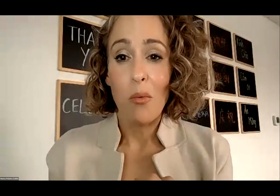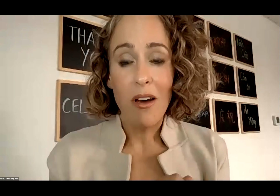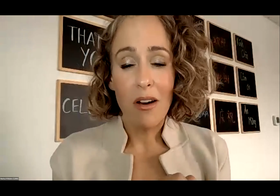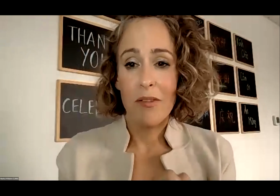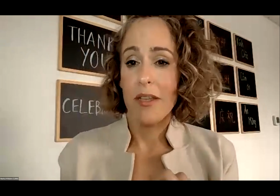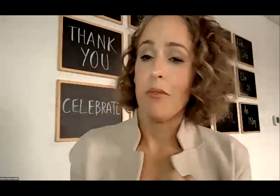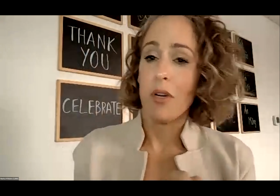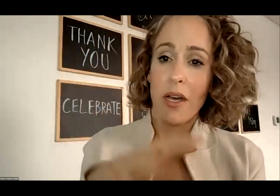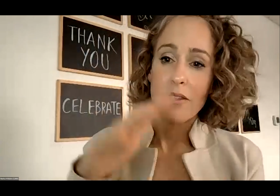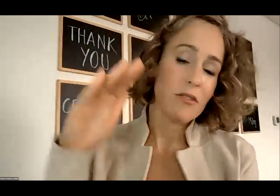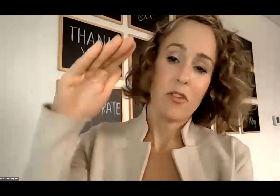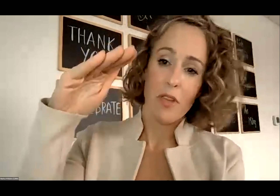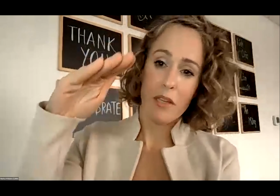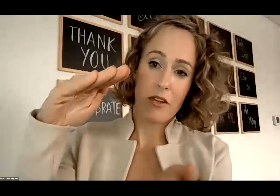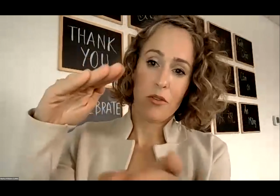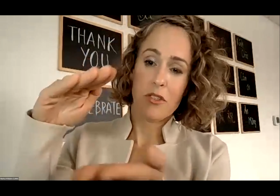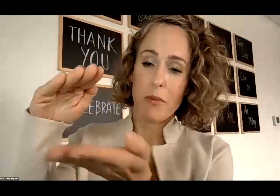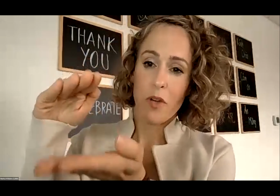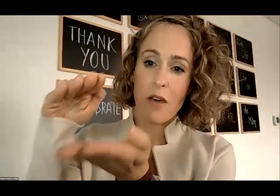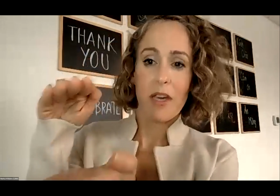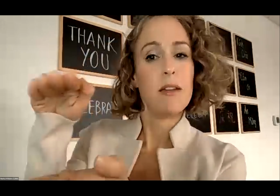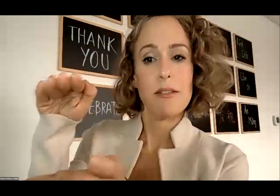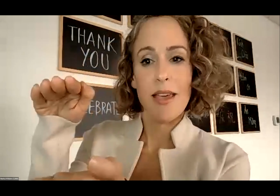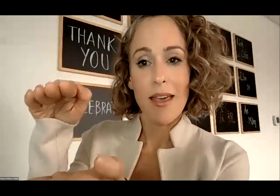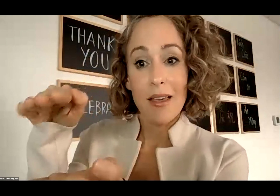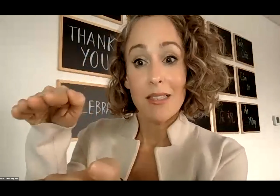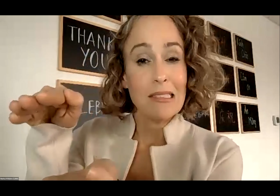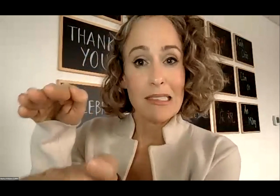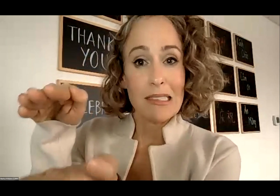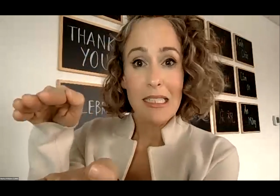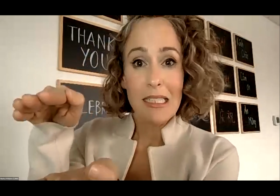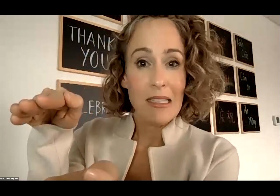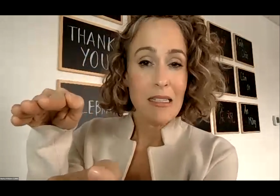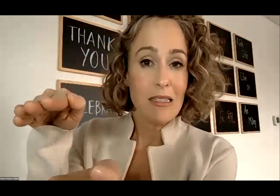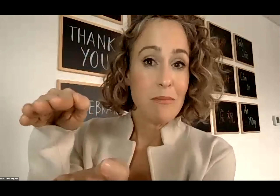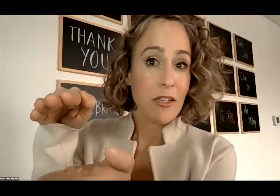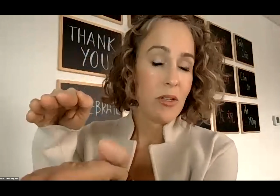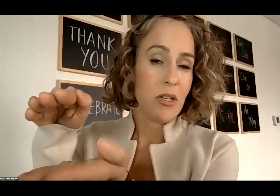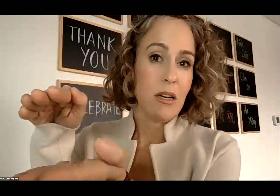We often get requests for big manuals. People come in and say, I need this manual